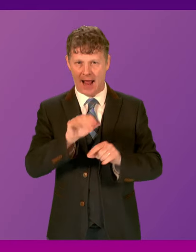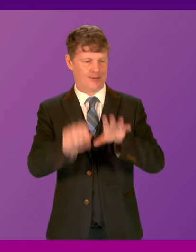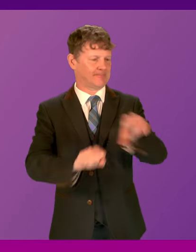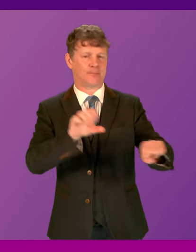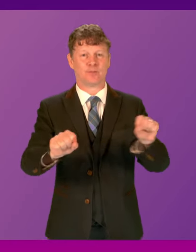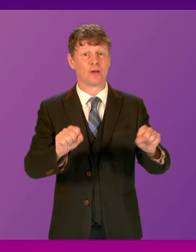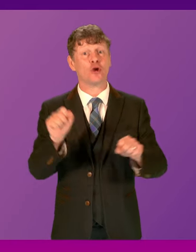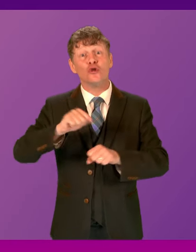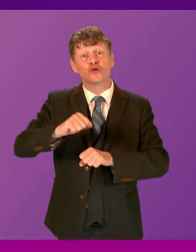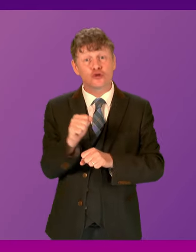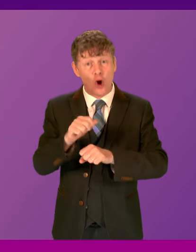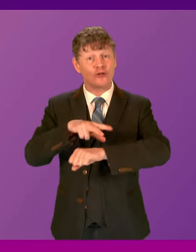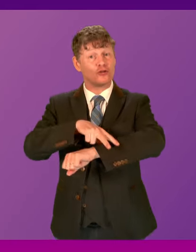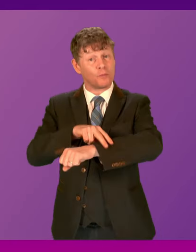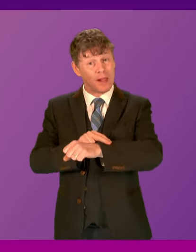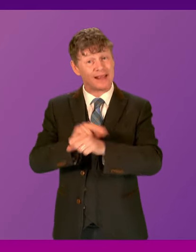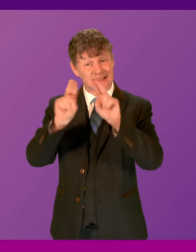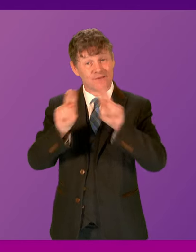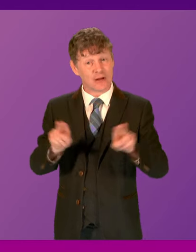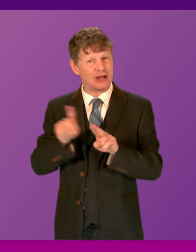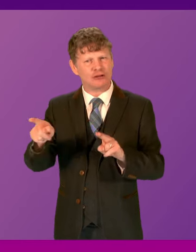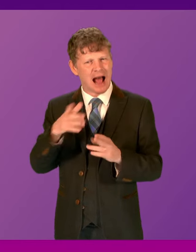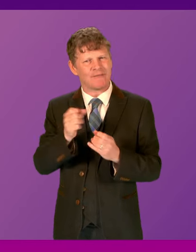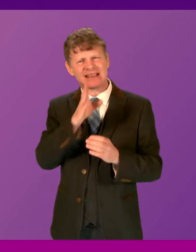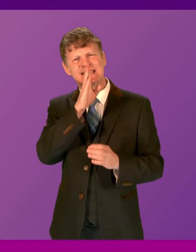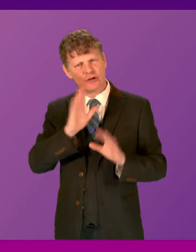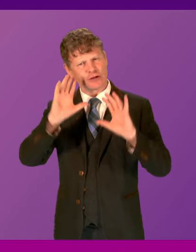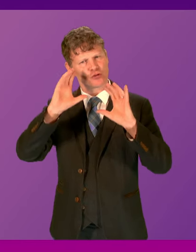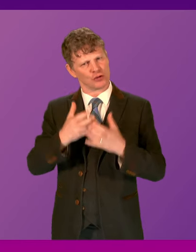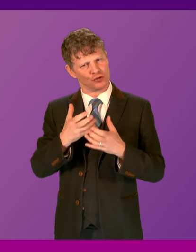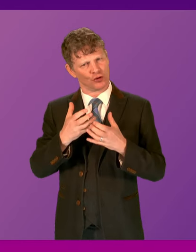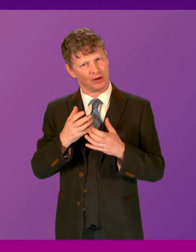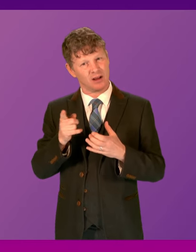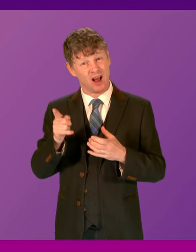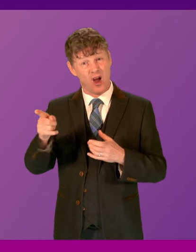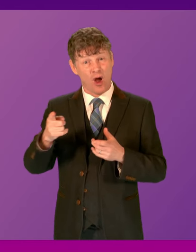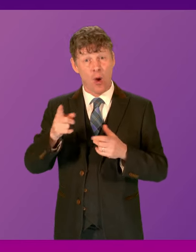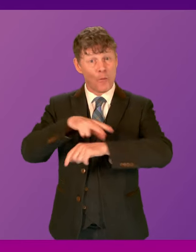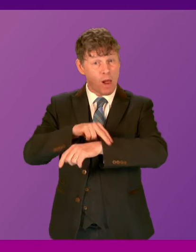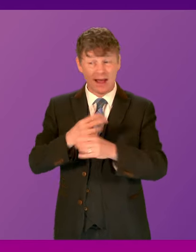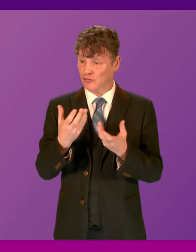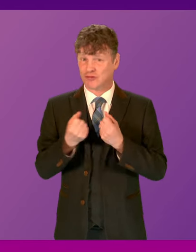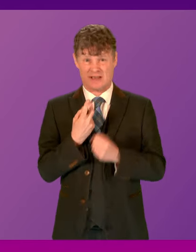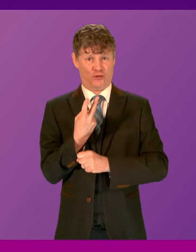that it has serious concerns. Its officers are receiving a two-hour online training module on